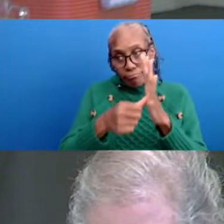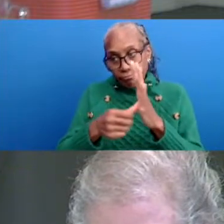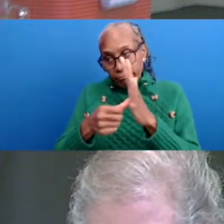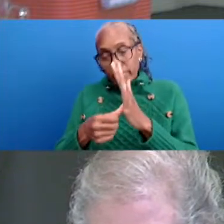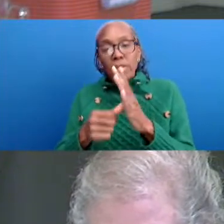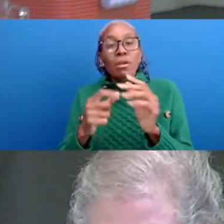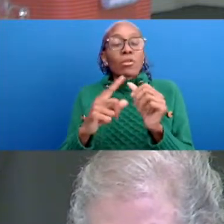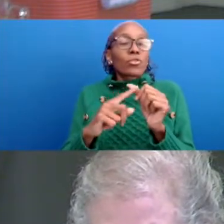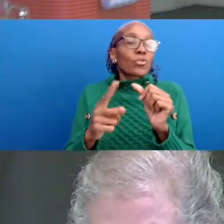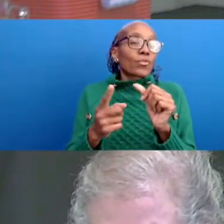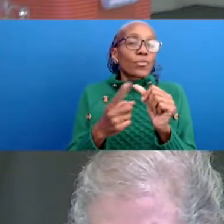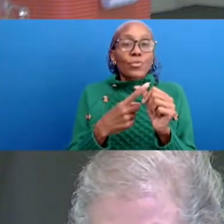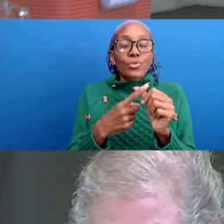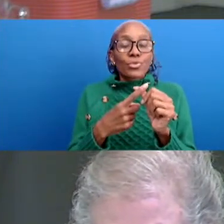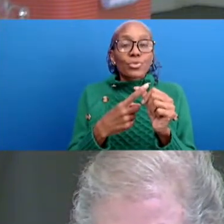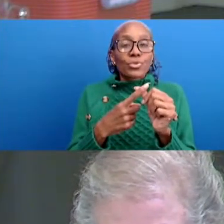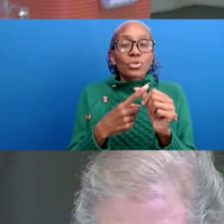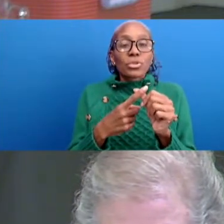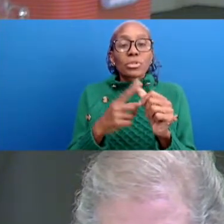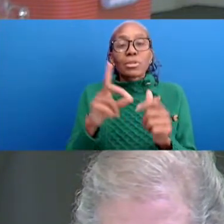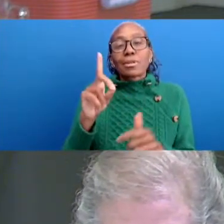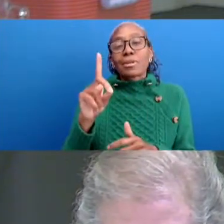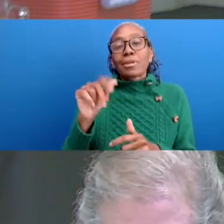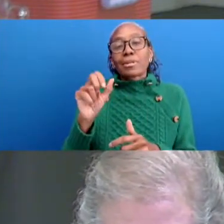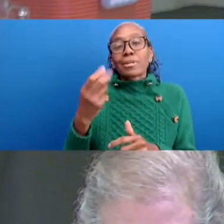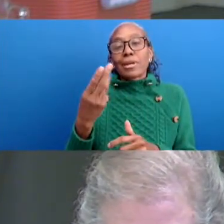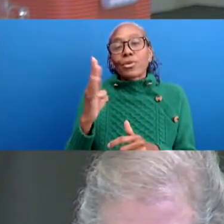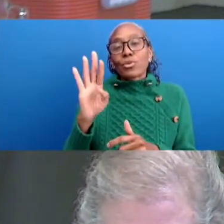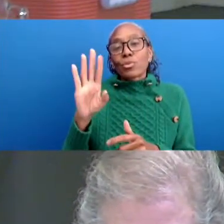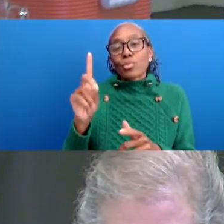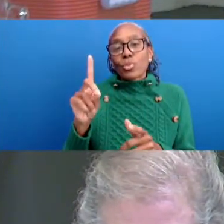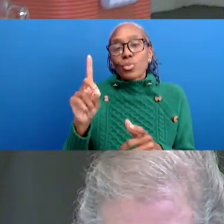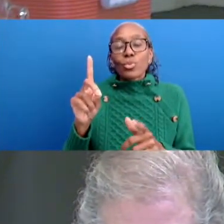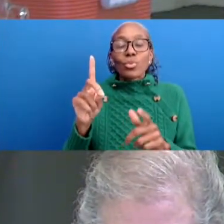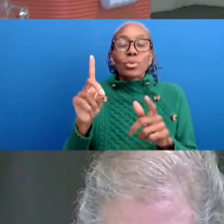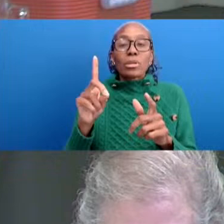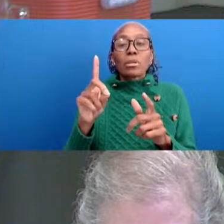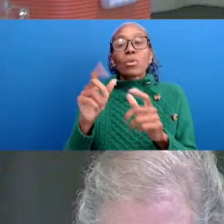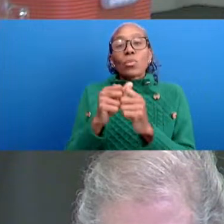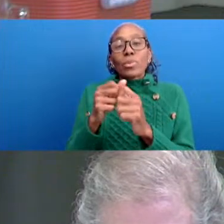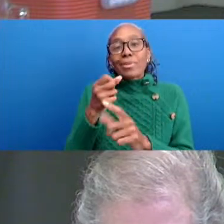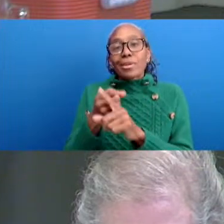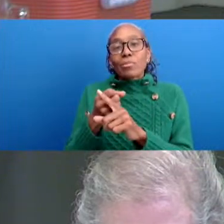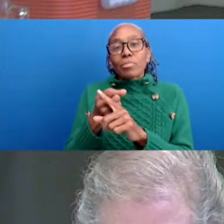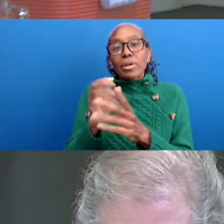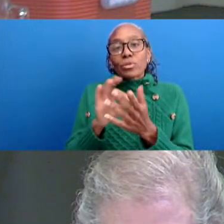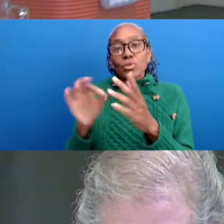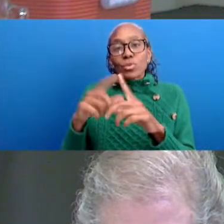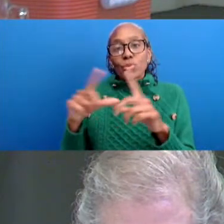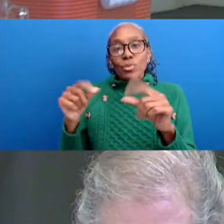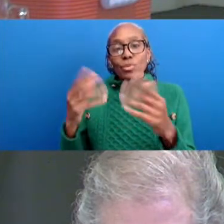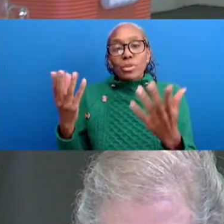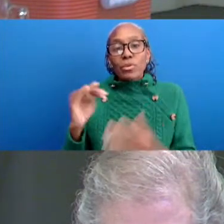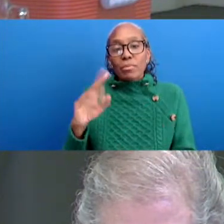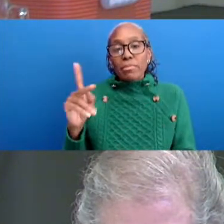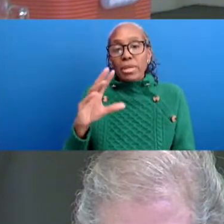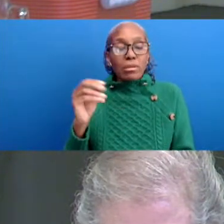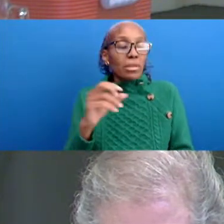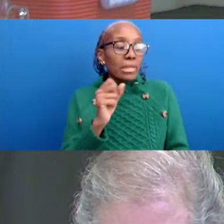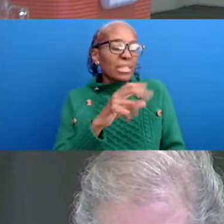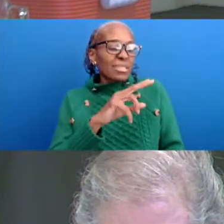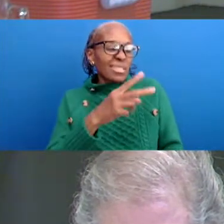WELL THAT WE CAN HIGHLIGHT AND